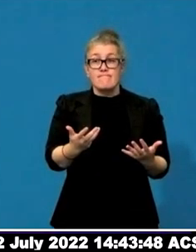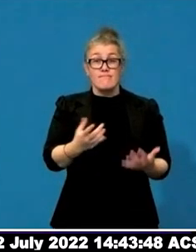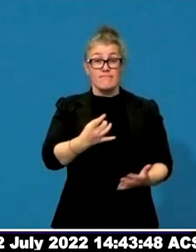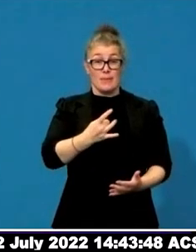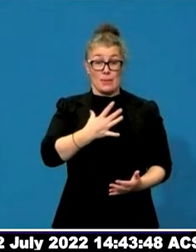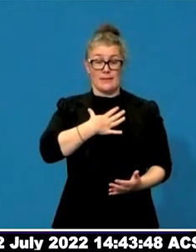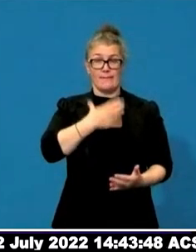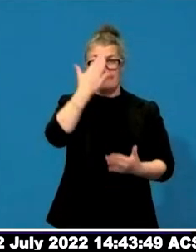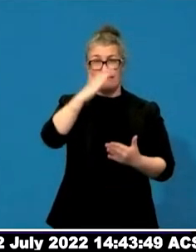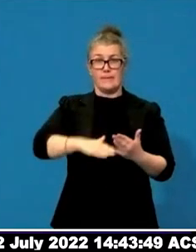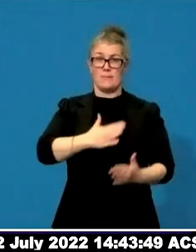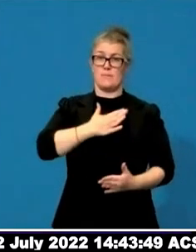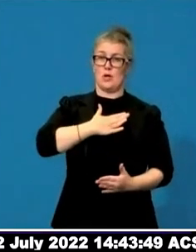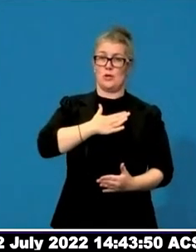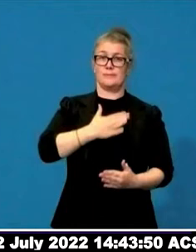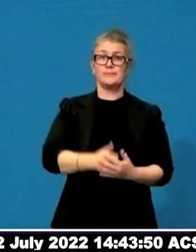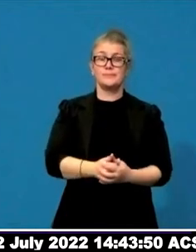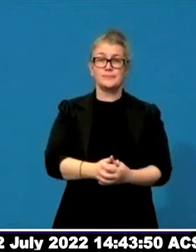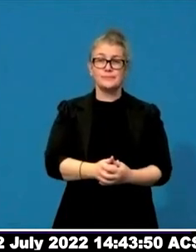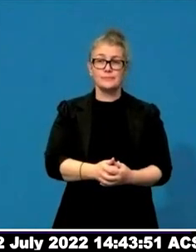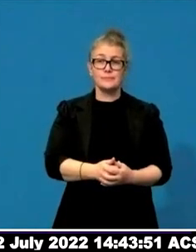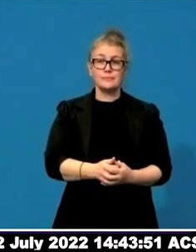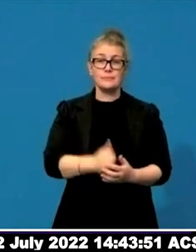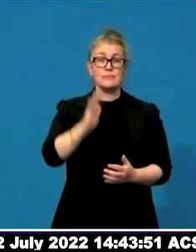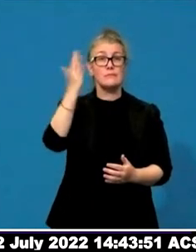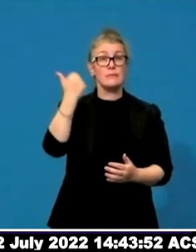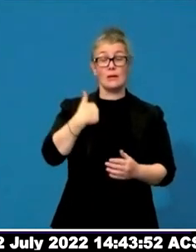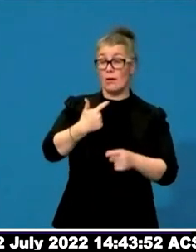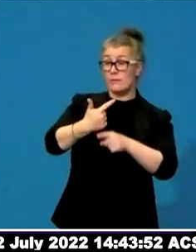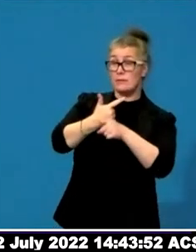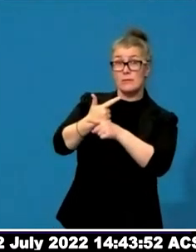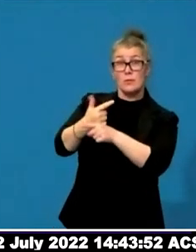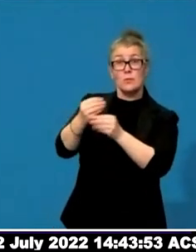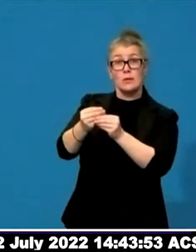when I have spoken to individuals in the NDIA, the time -